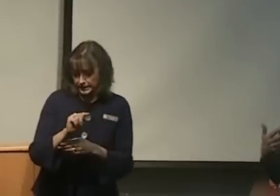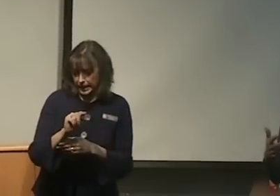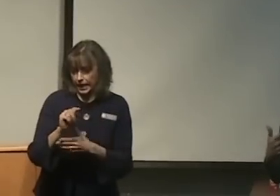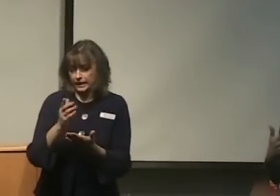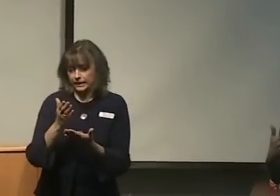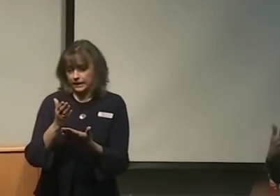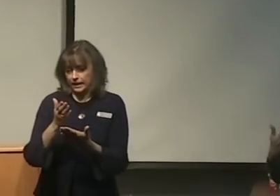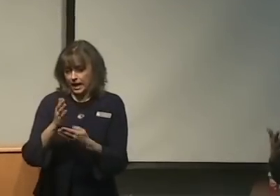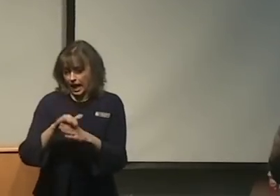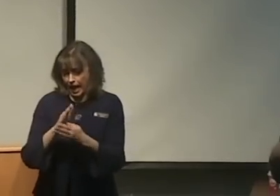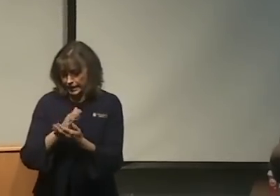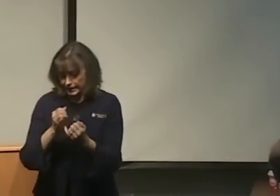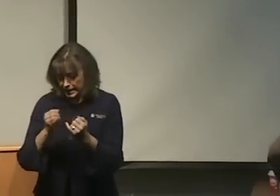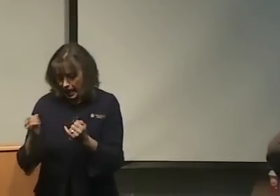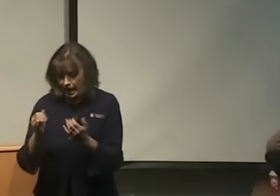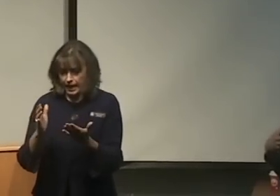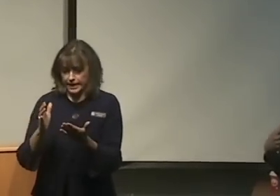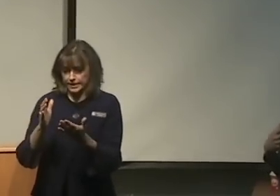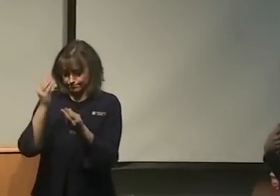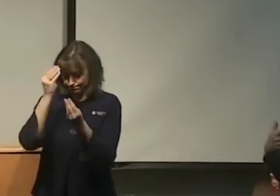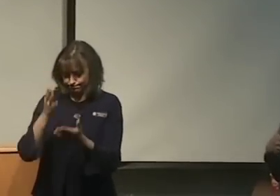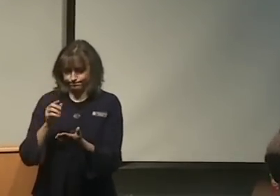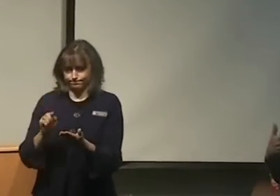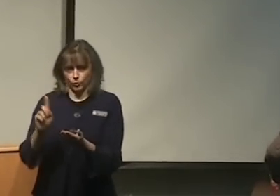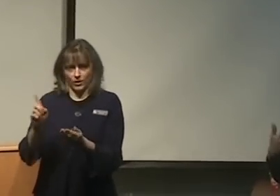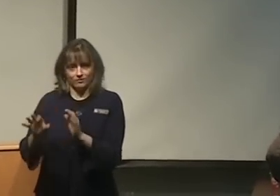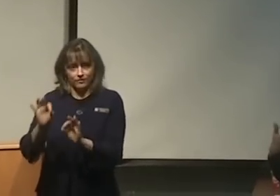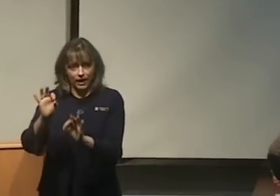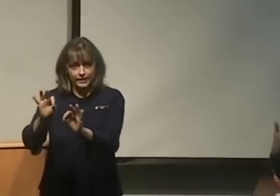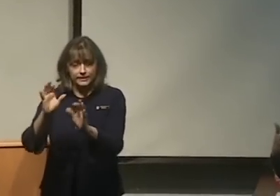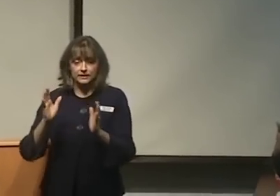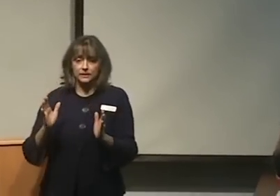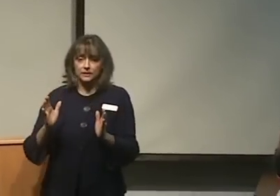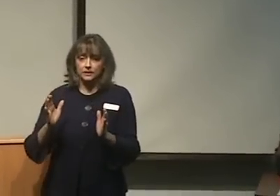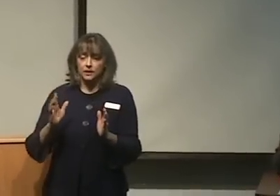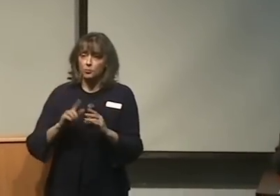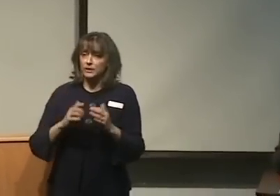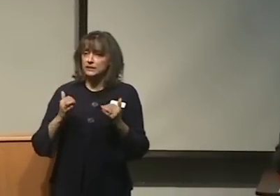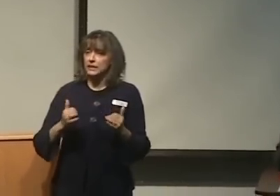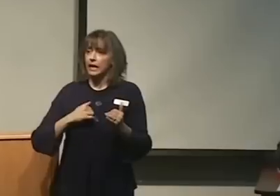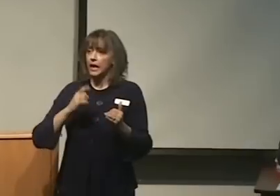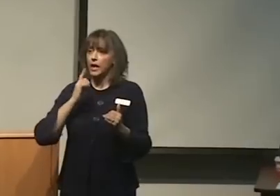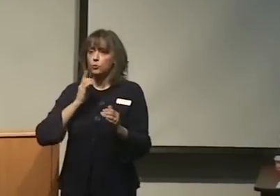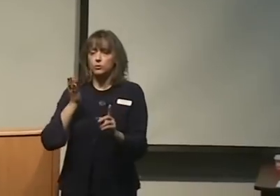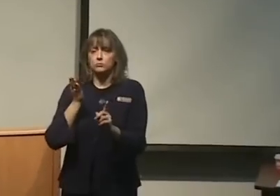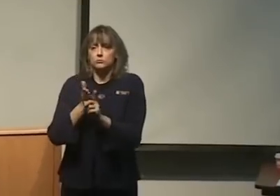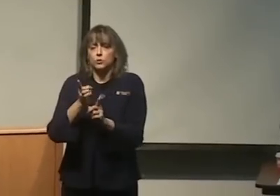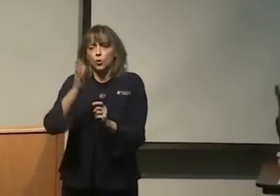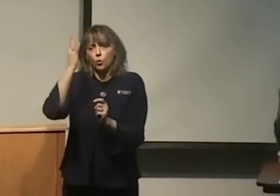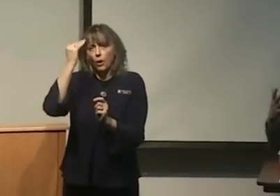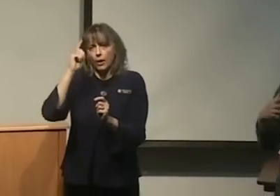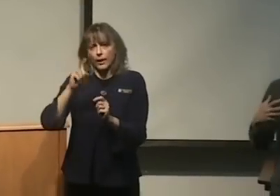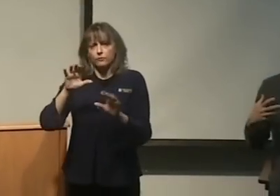for why we need to do something. And we will do a couple of specific things.